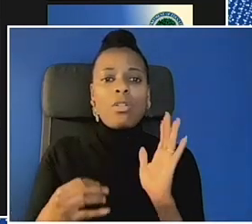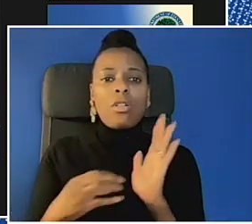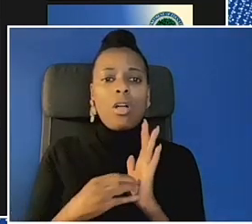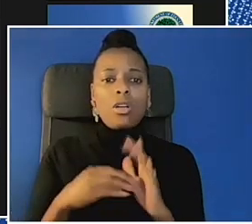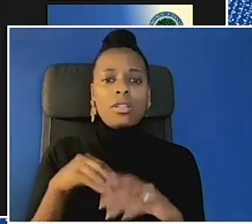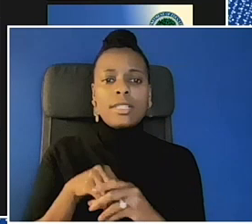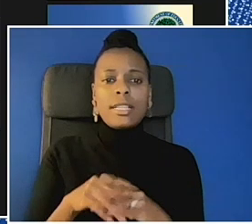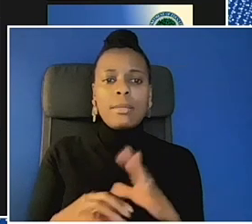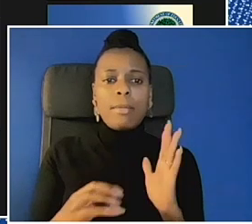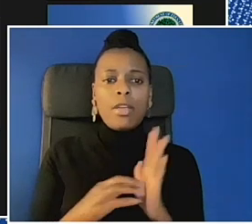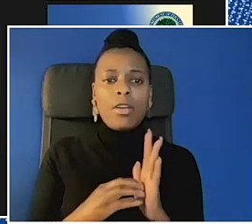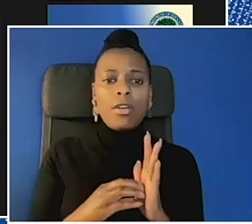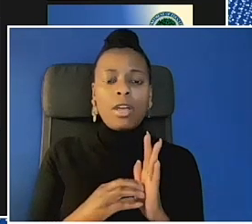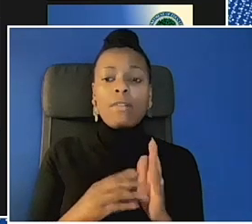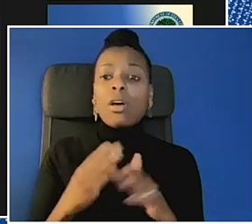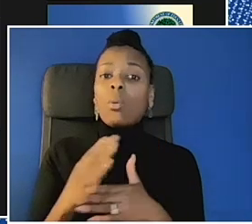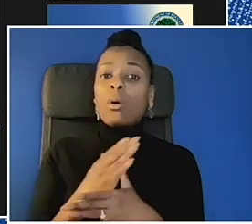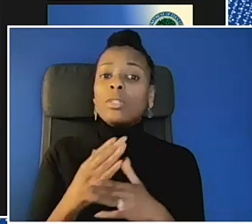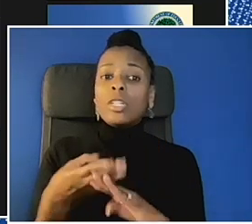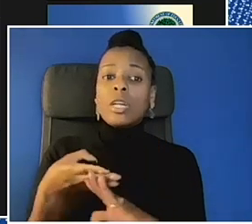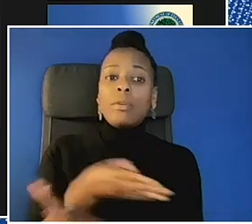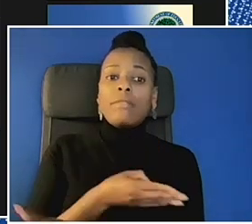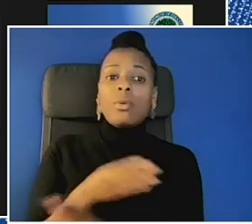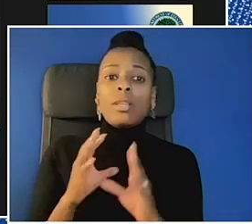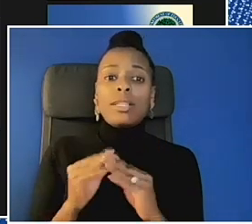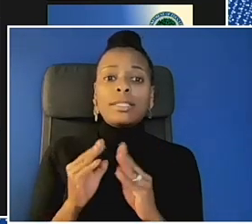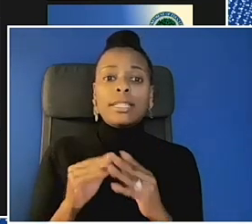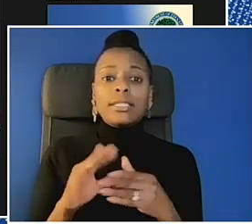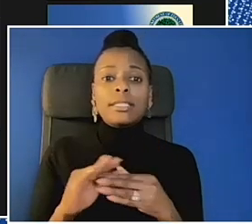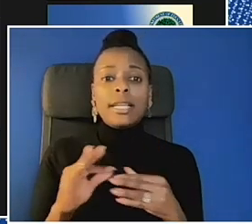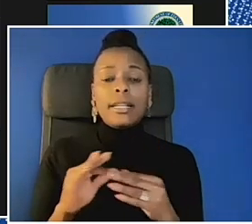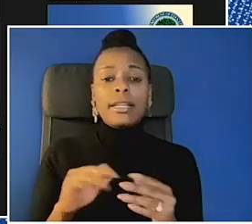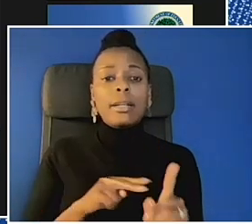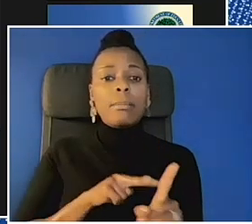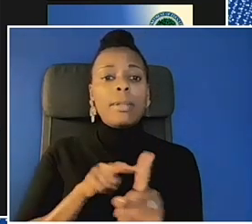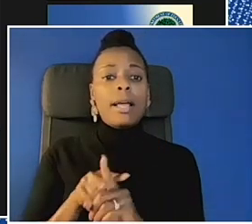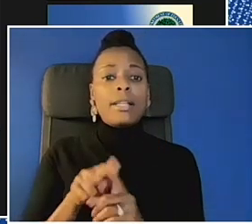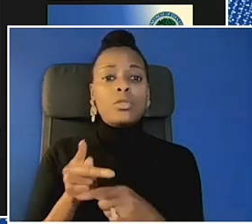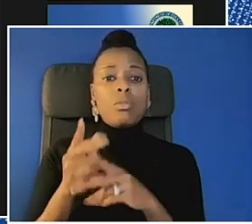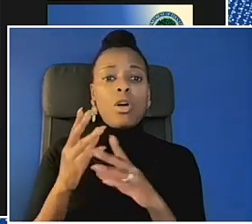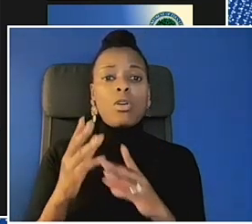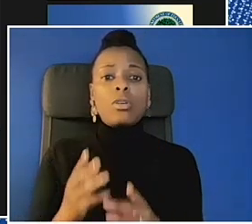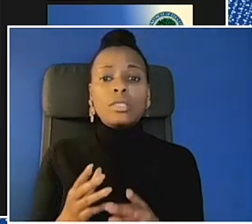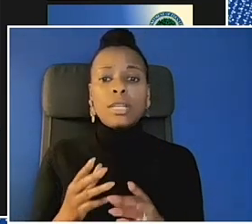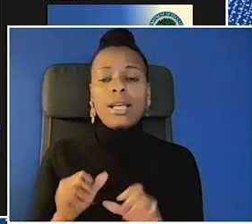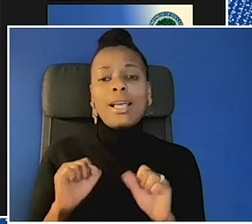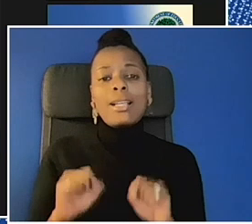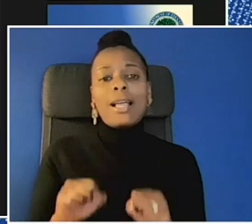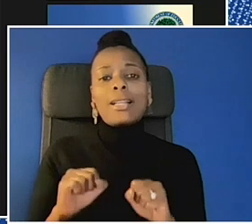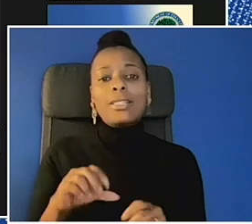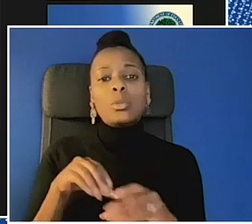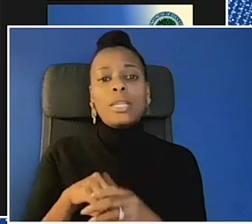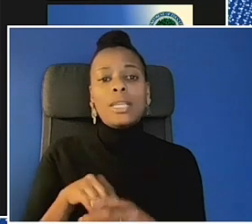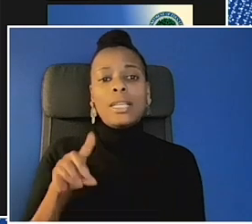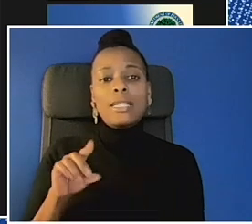What we shared before this session was that this would apply to borrowers likely to be in default in the next two years after the effective date of this